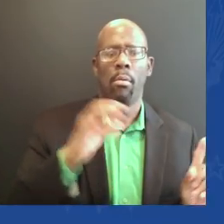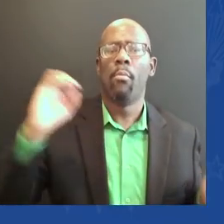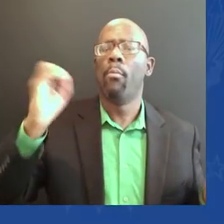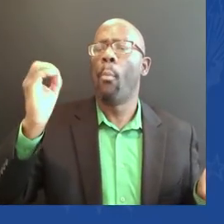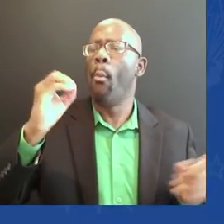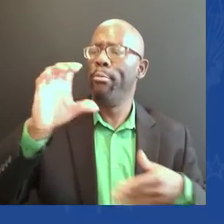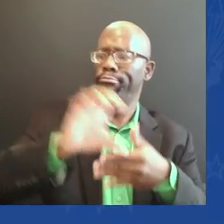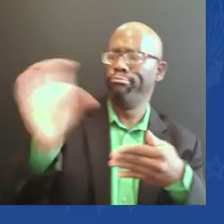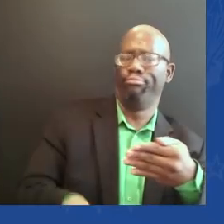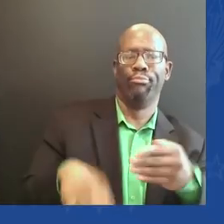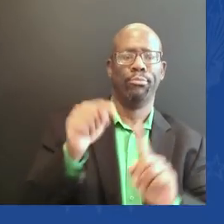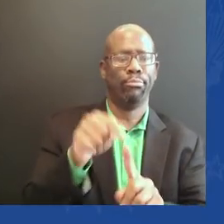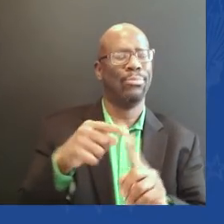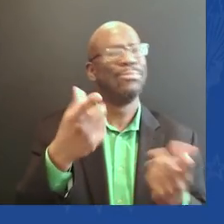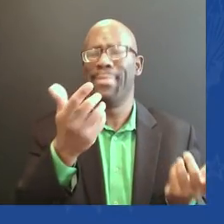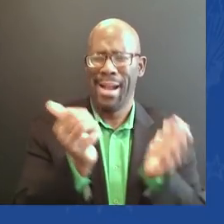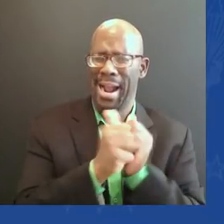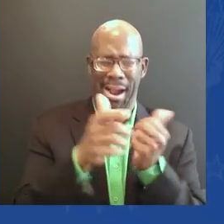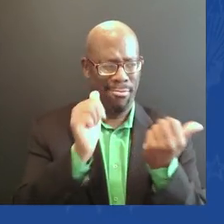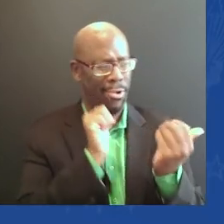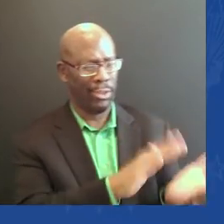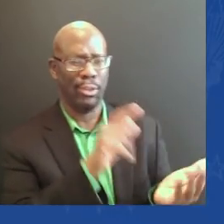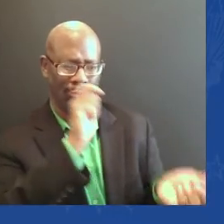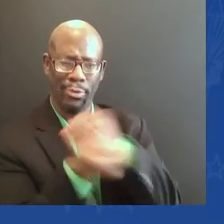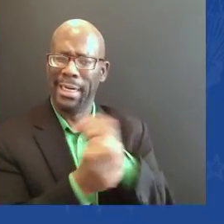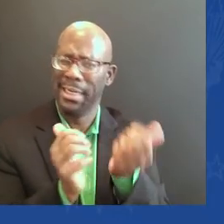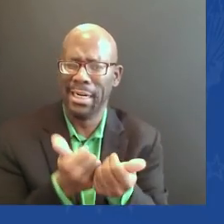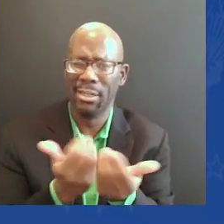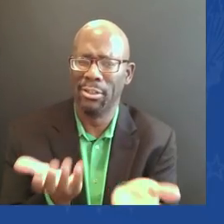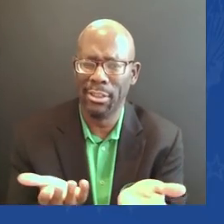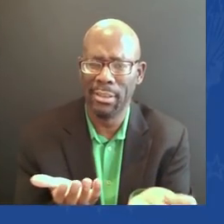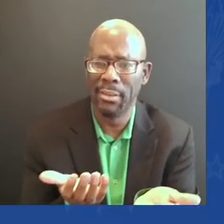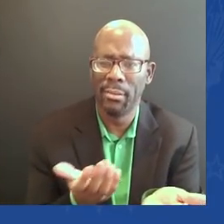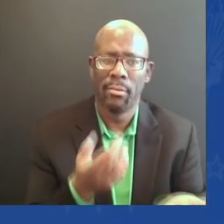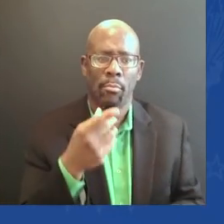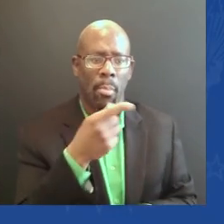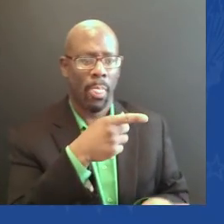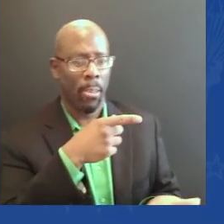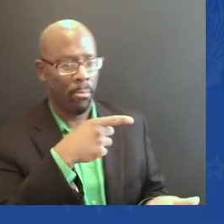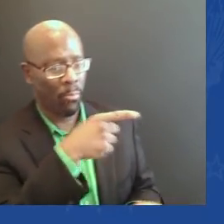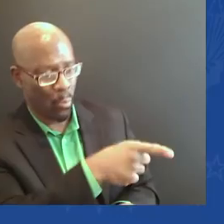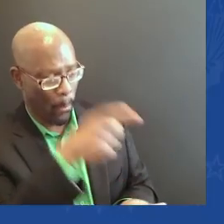that you've got to have the stick along with the carrot in order to get to your goal